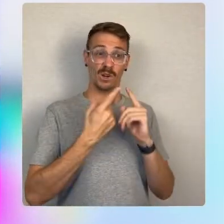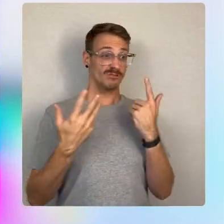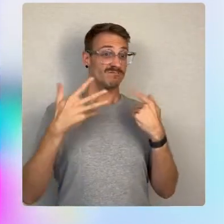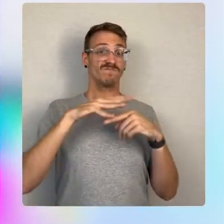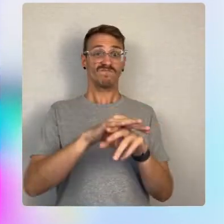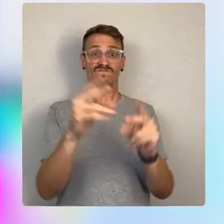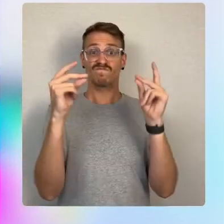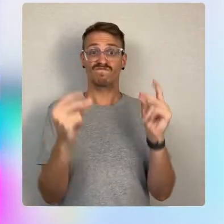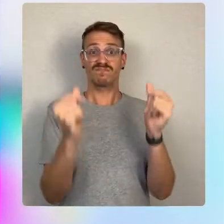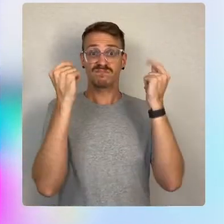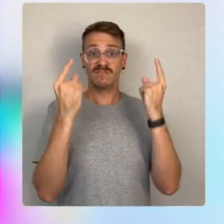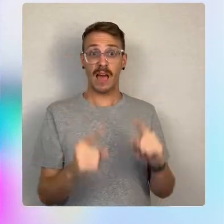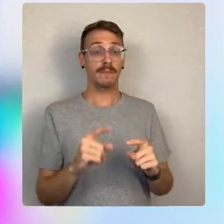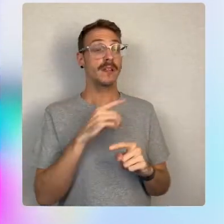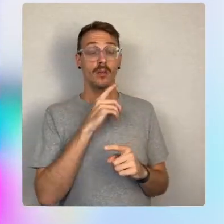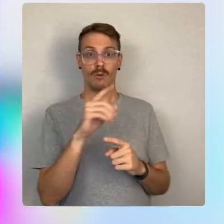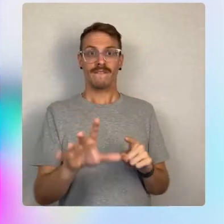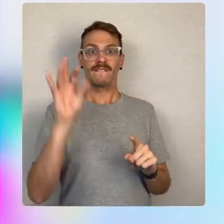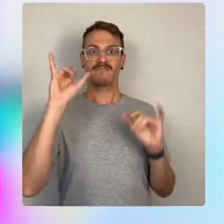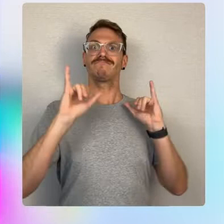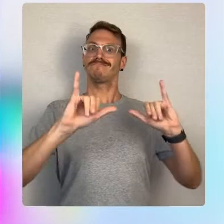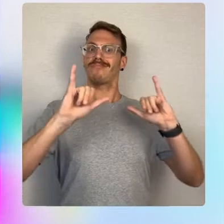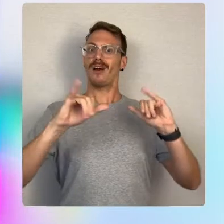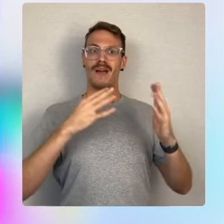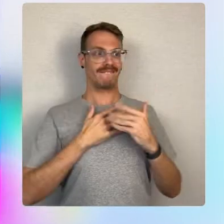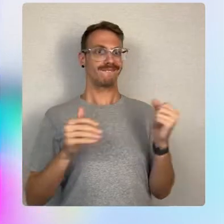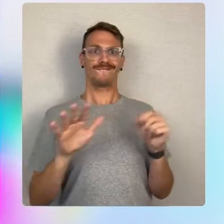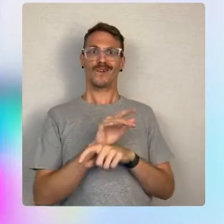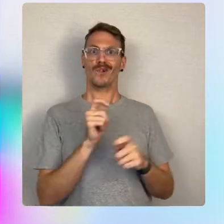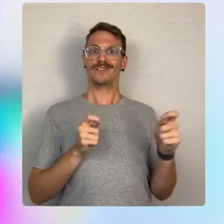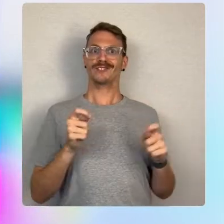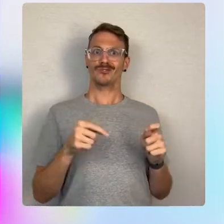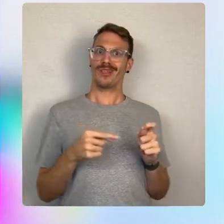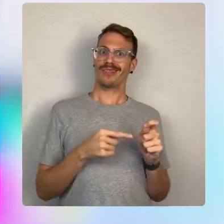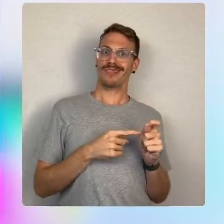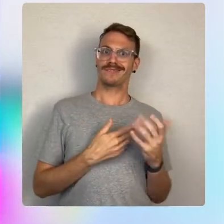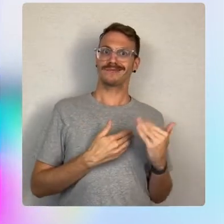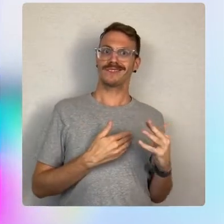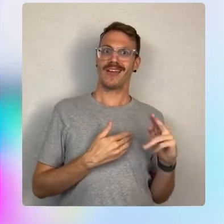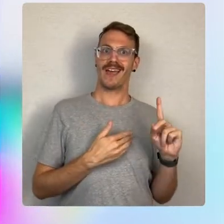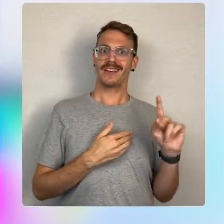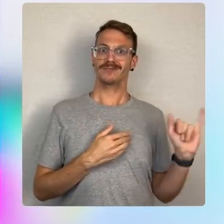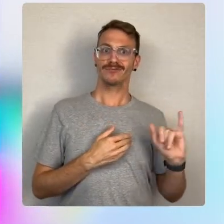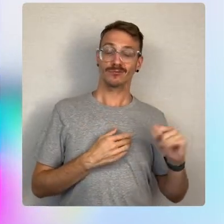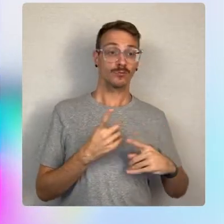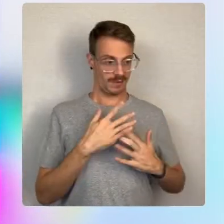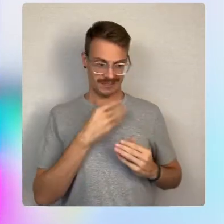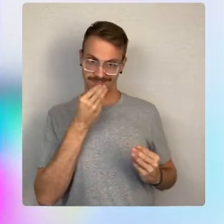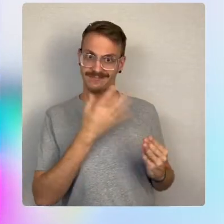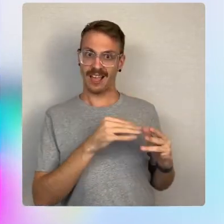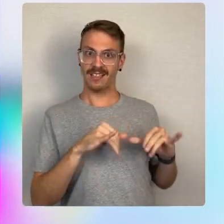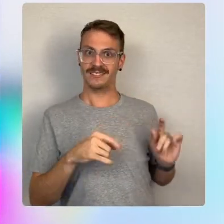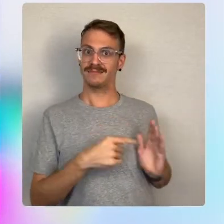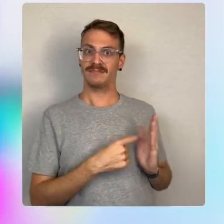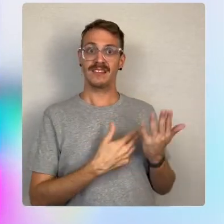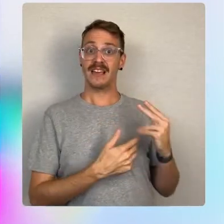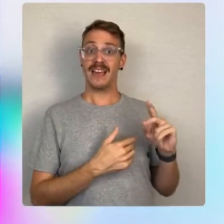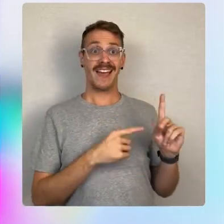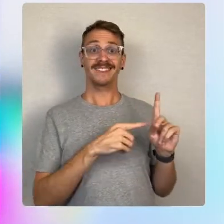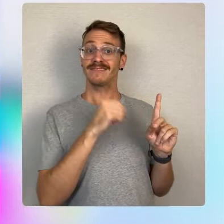and very quickly found that we have, you know, kind of complete control over that hand, and we can even tell the system that the hand is not being used